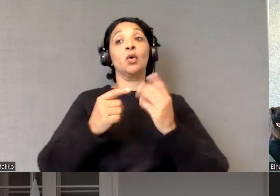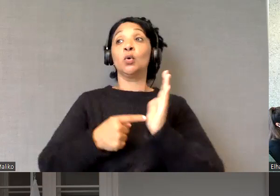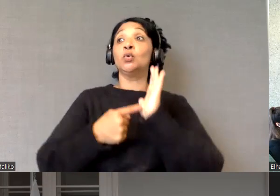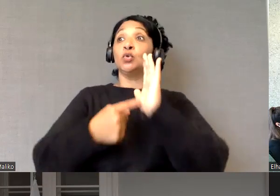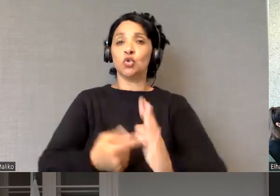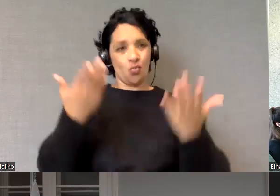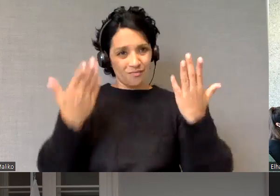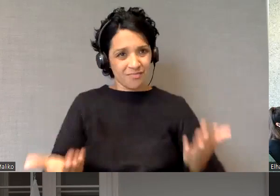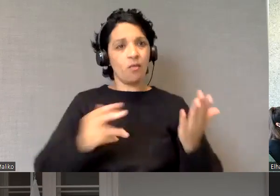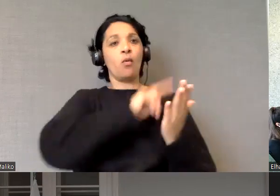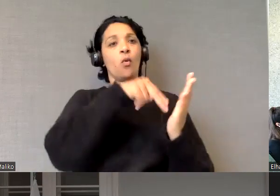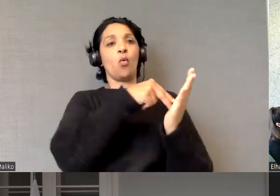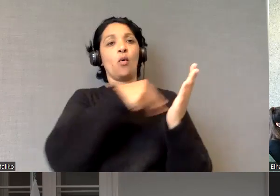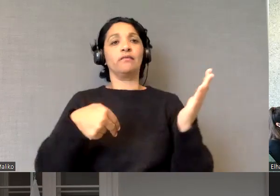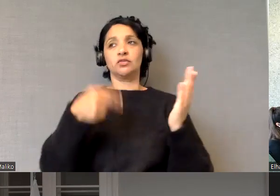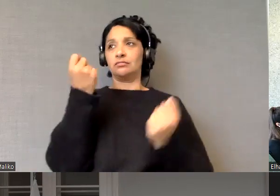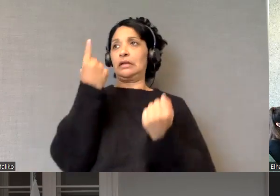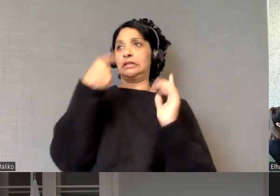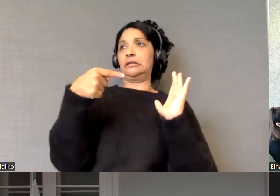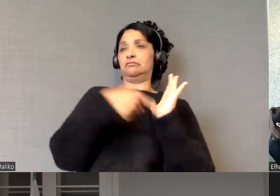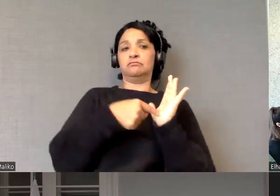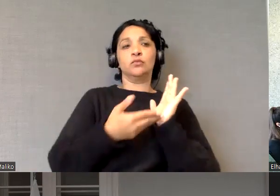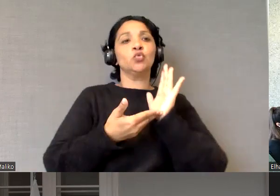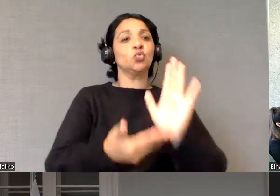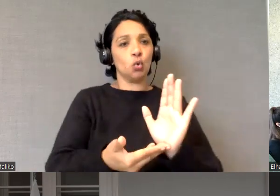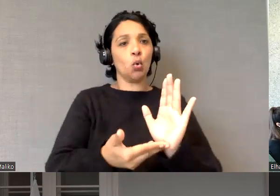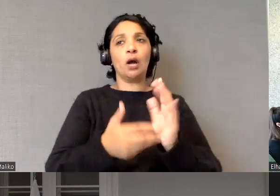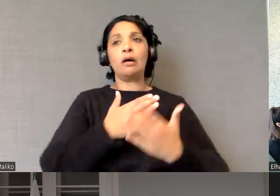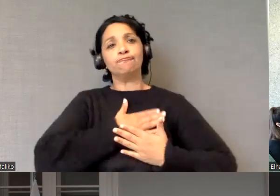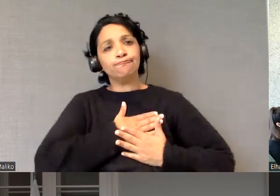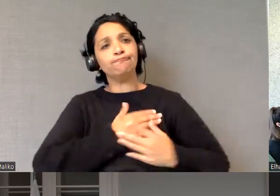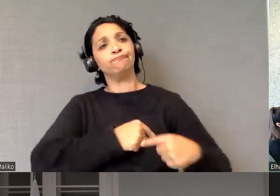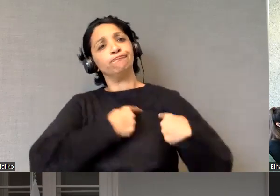understanding of disability, away from the charity model and medical model, which just